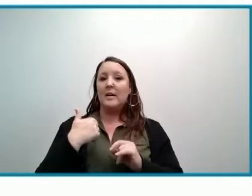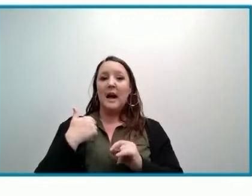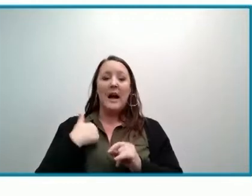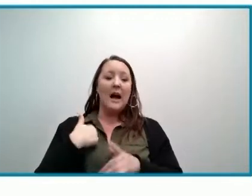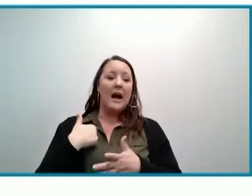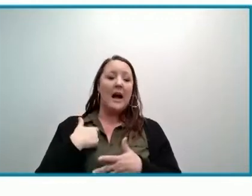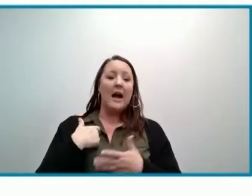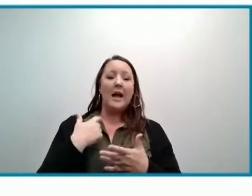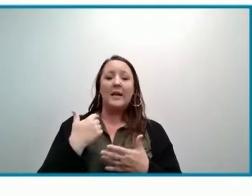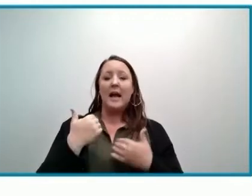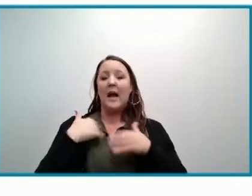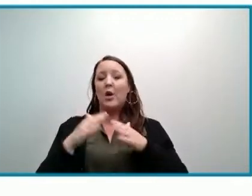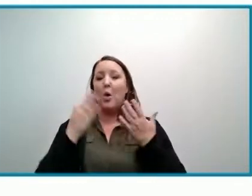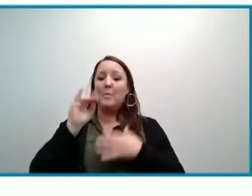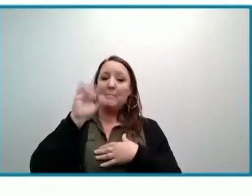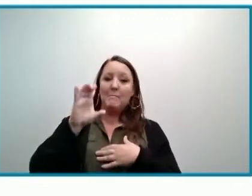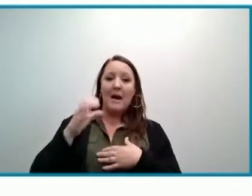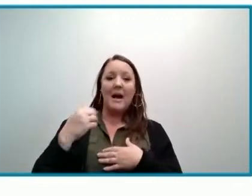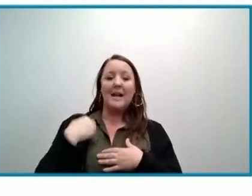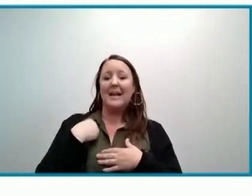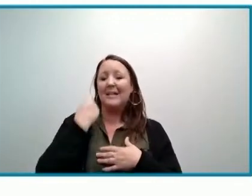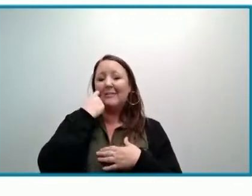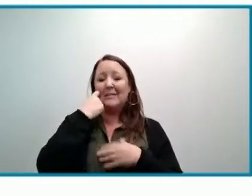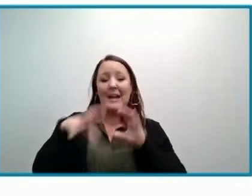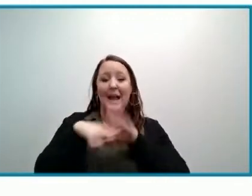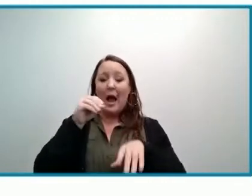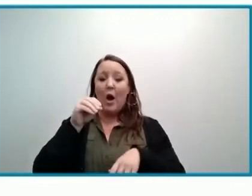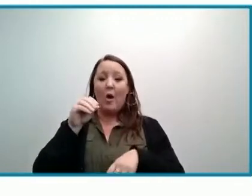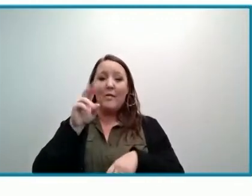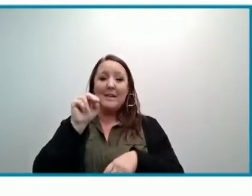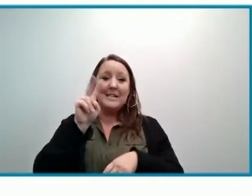I was just out of the Navy and, um, was running a, uh, an open mic.